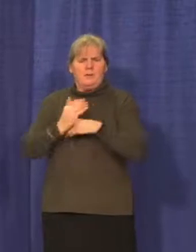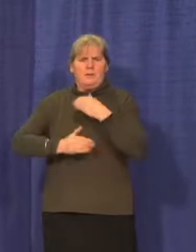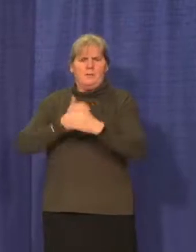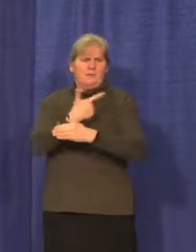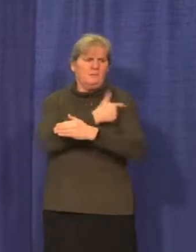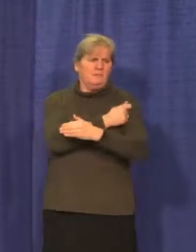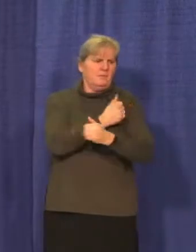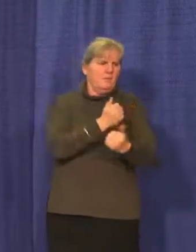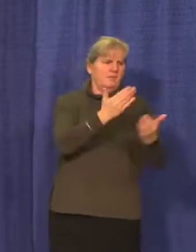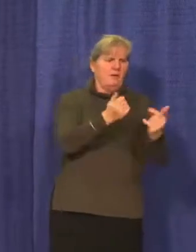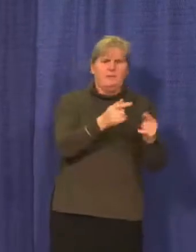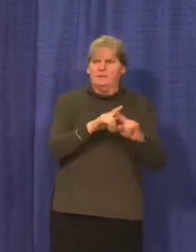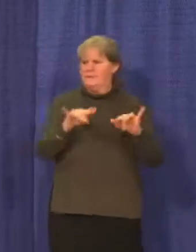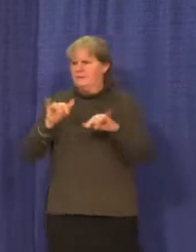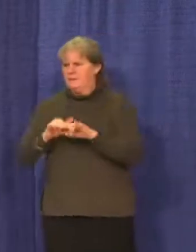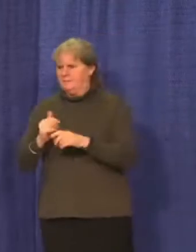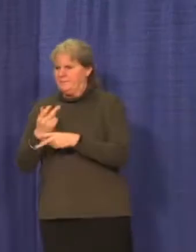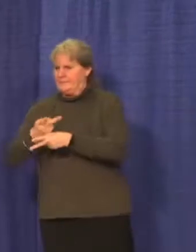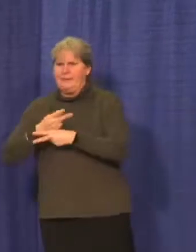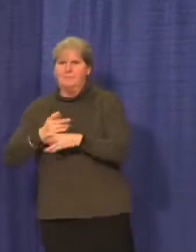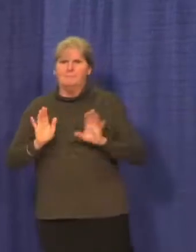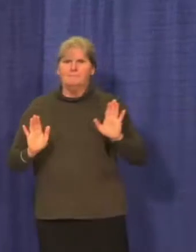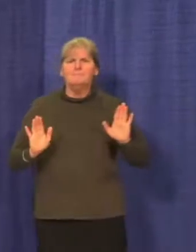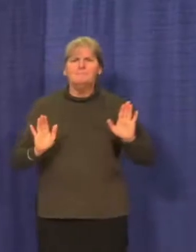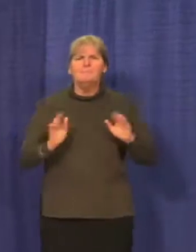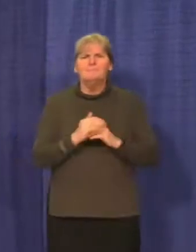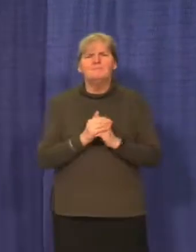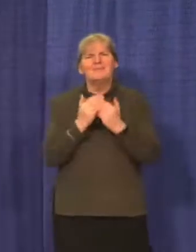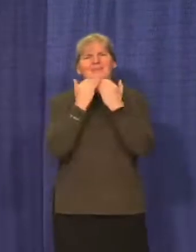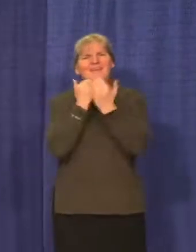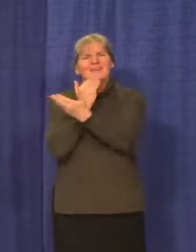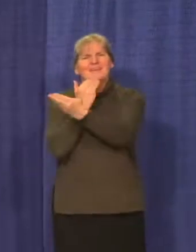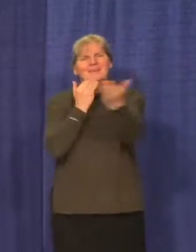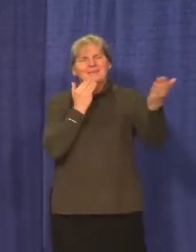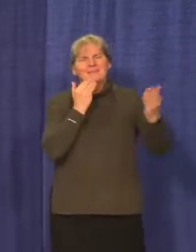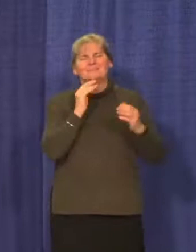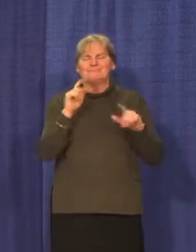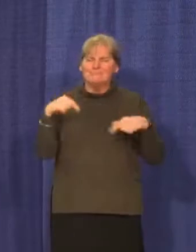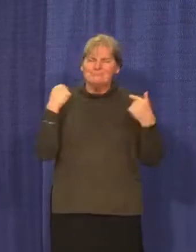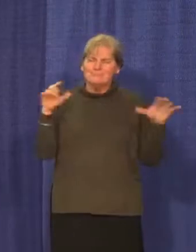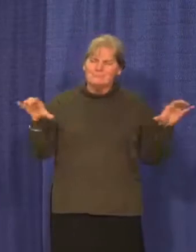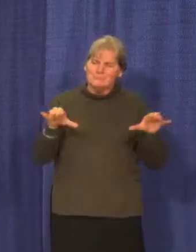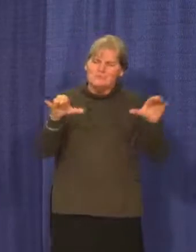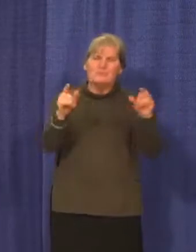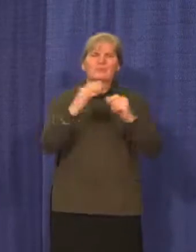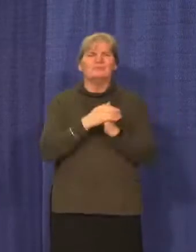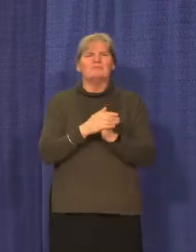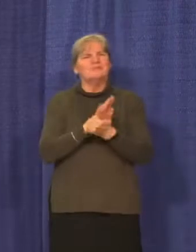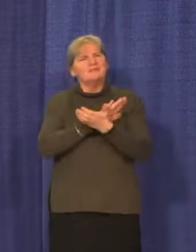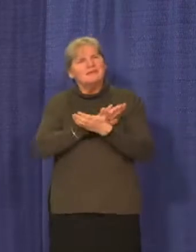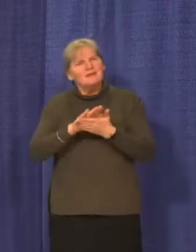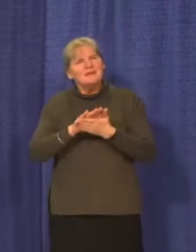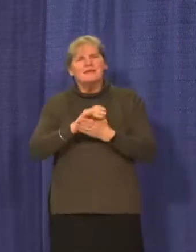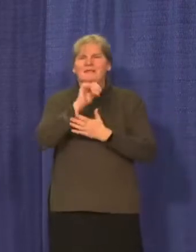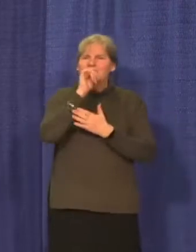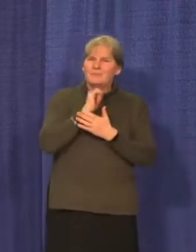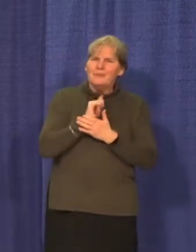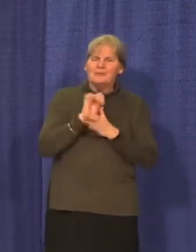vaccines across the Yukon. Thank you to all Yukoners for your ongoing efforts. Remember to be kind, patient,